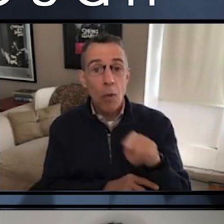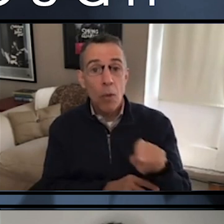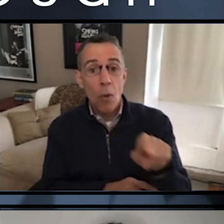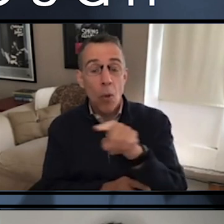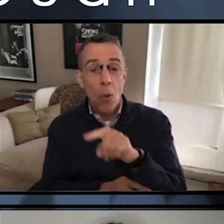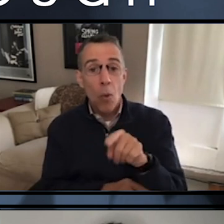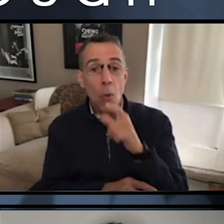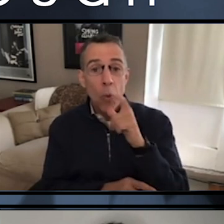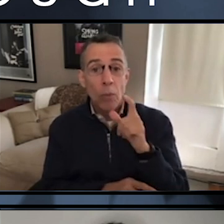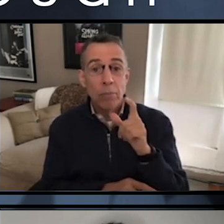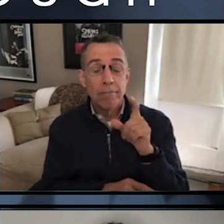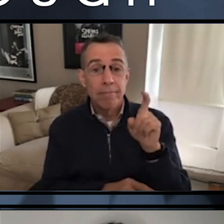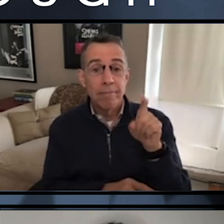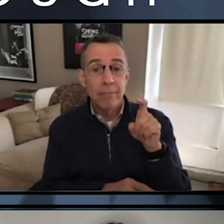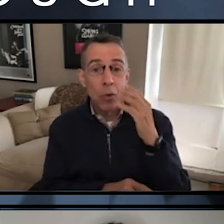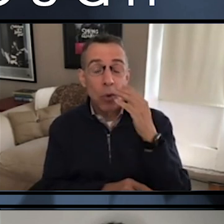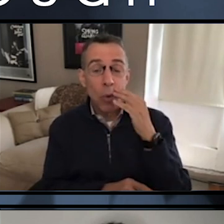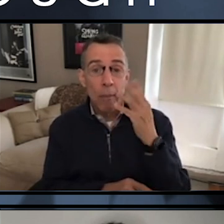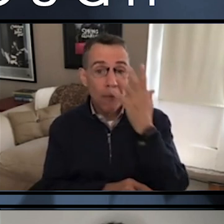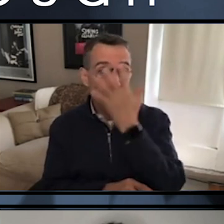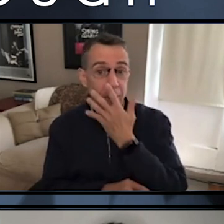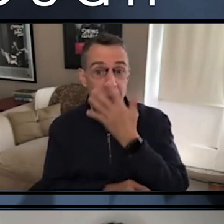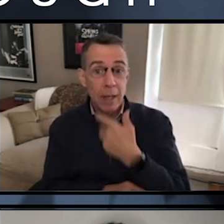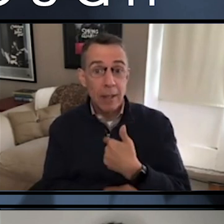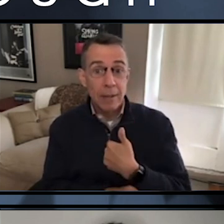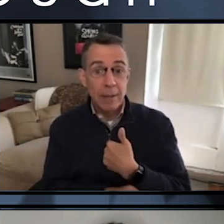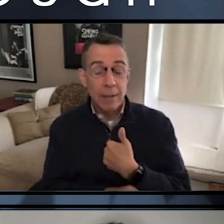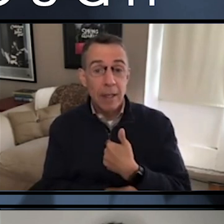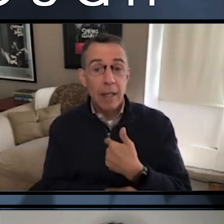to know what I look like visually, what's happening here is I'm a 51 year